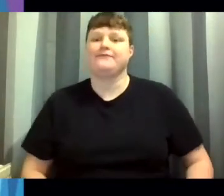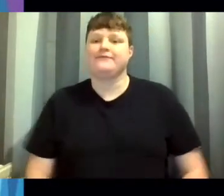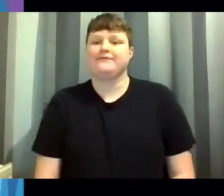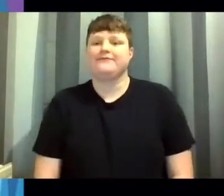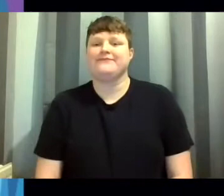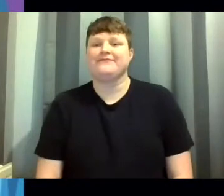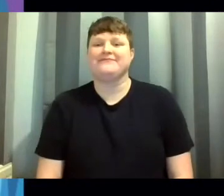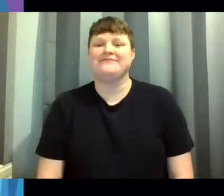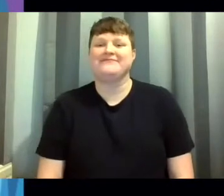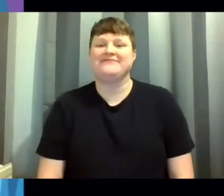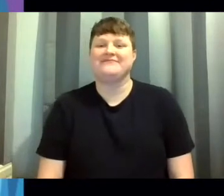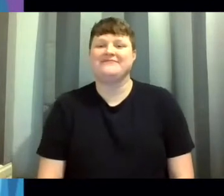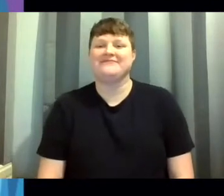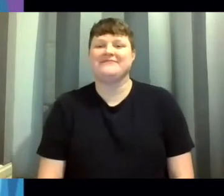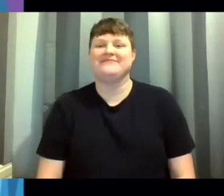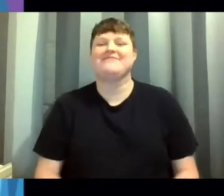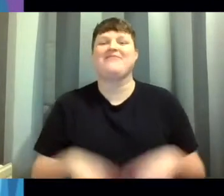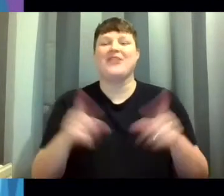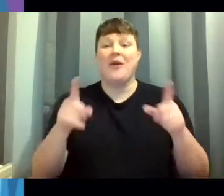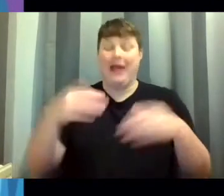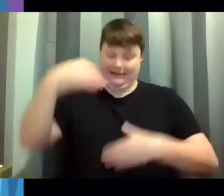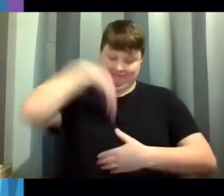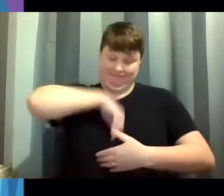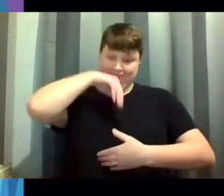So, what about internal workings of the body during of a living person?